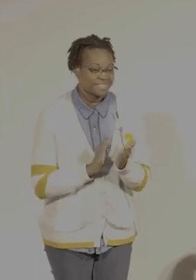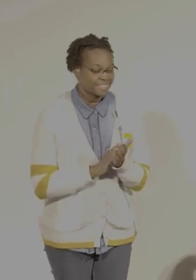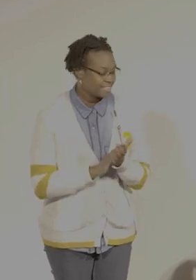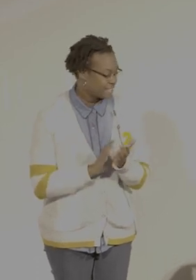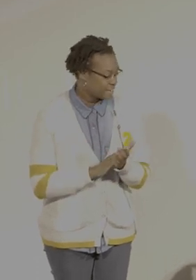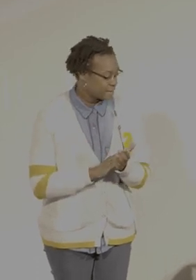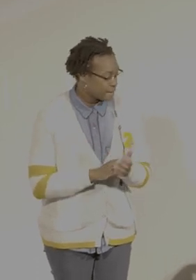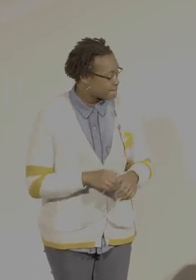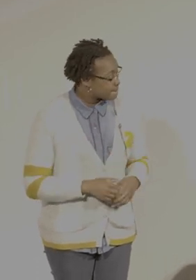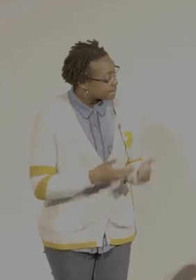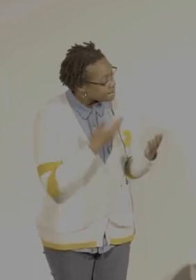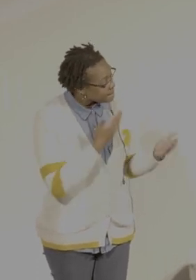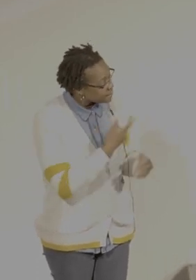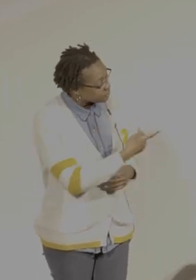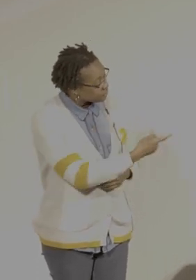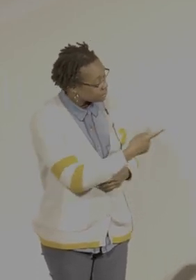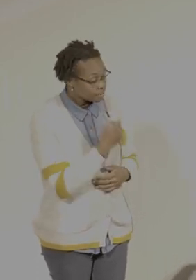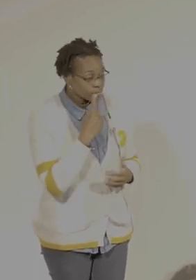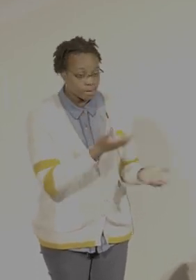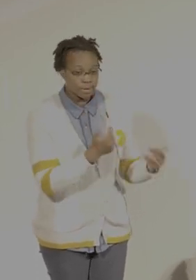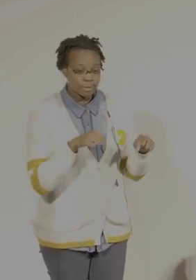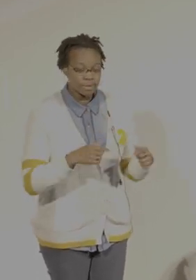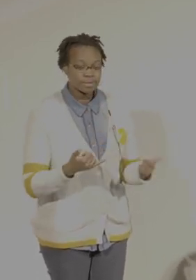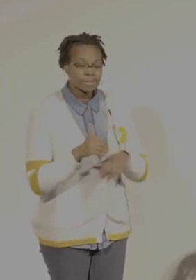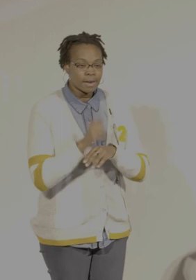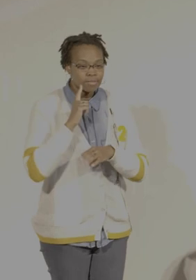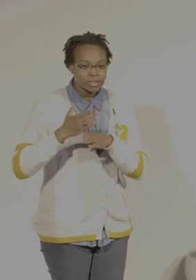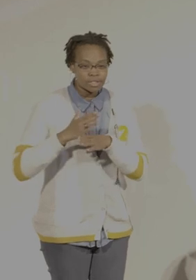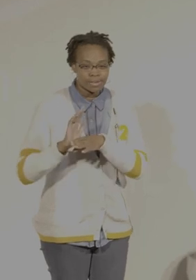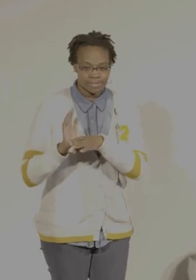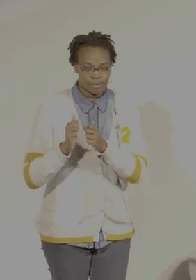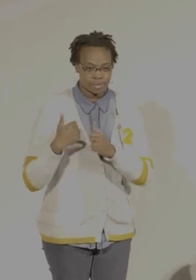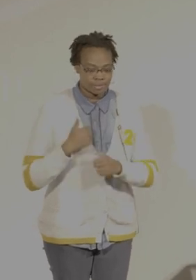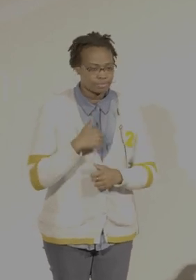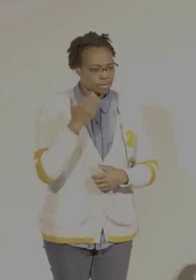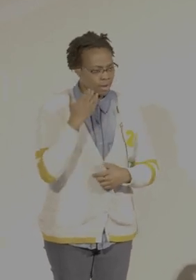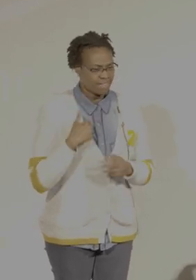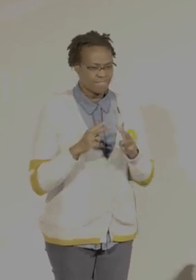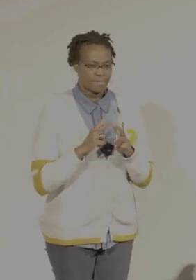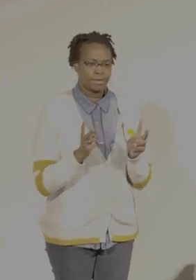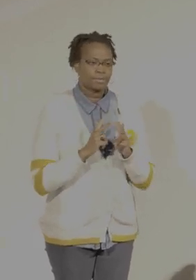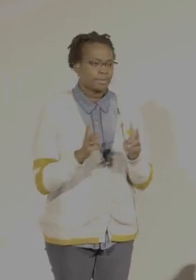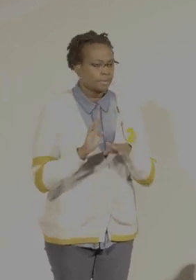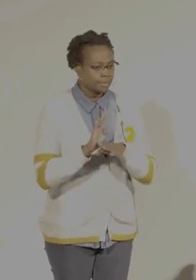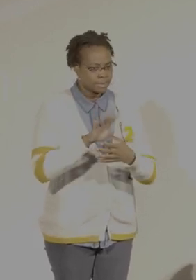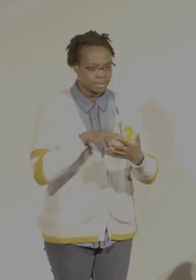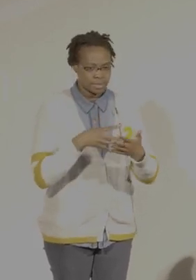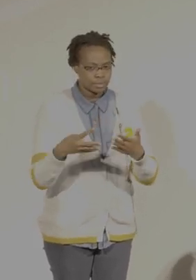I wanna thank you both so much for being here this evening, for sharing this film with us. I know that you have a very, very, very busy schedule.